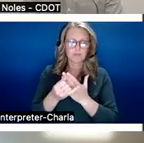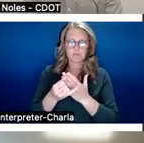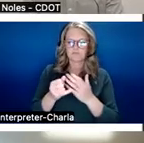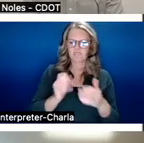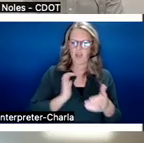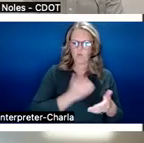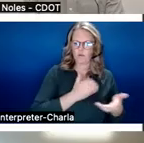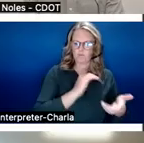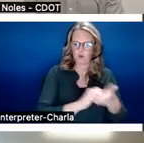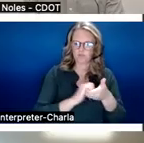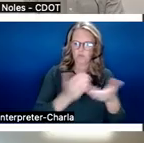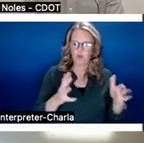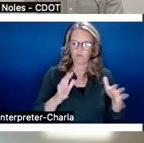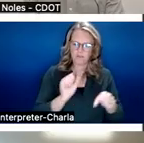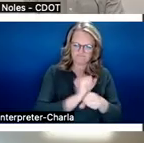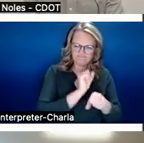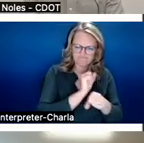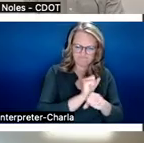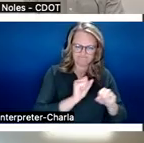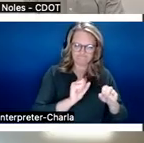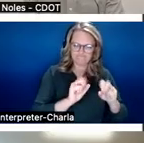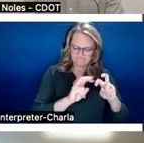And then we picked it up in